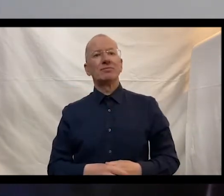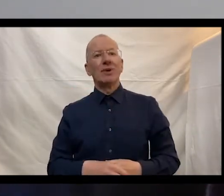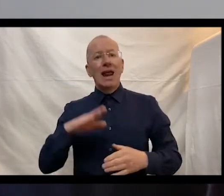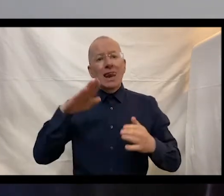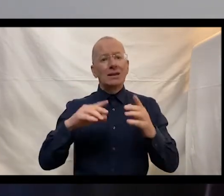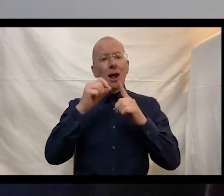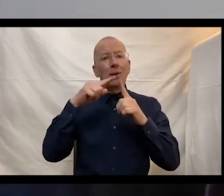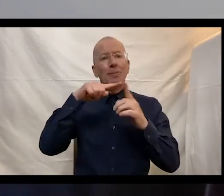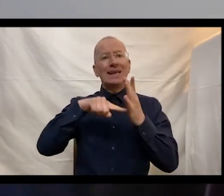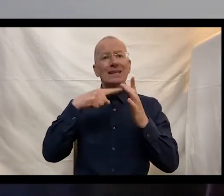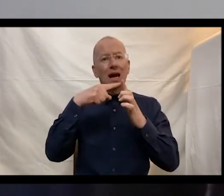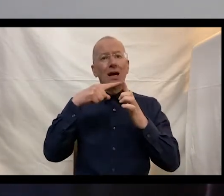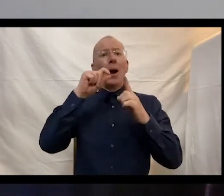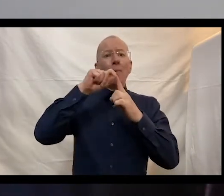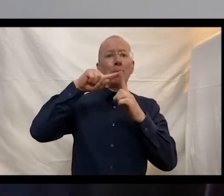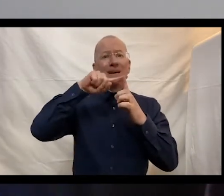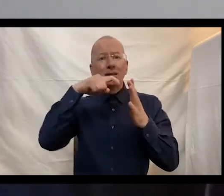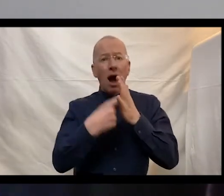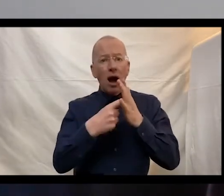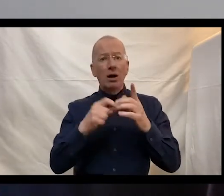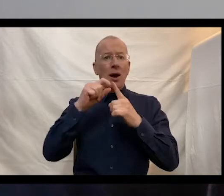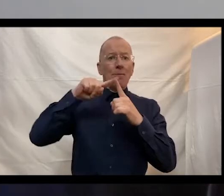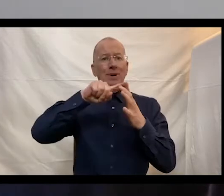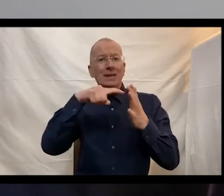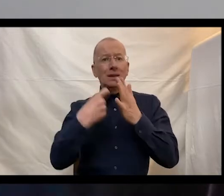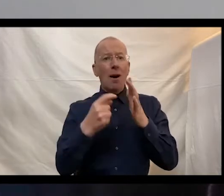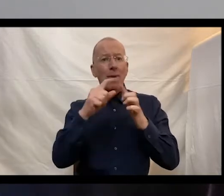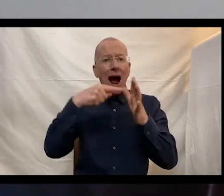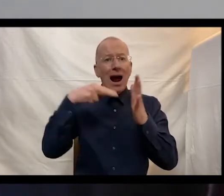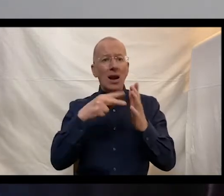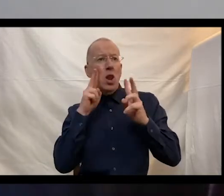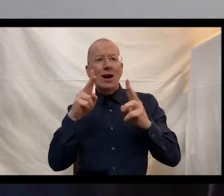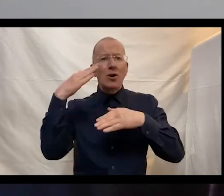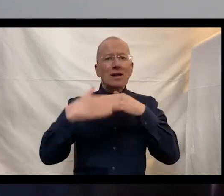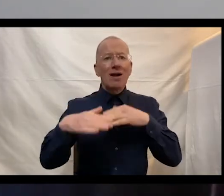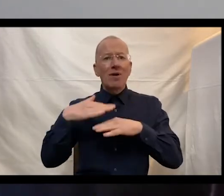Little Pete, Peter, Peter Pan, looking for Neverland,